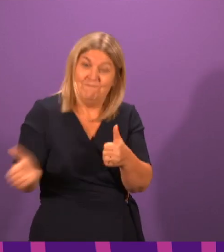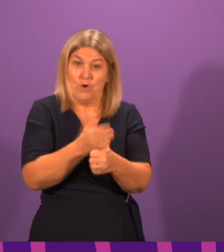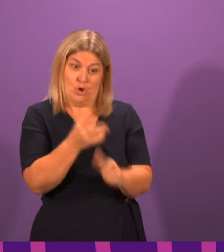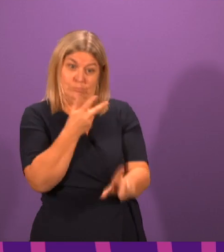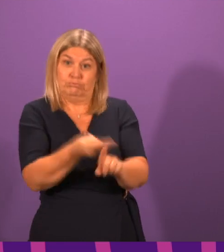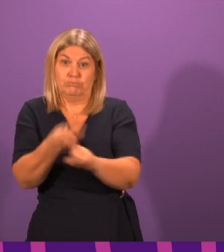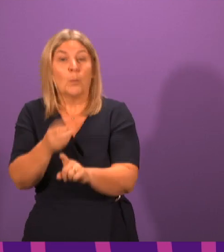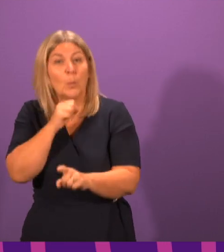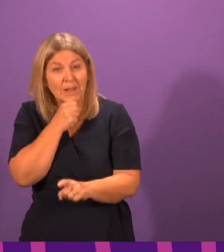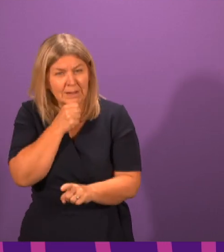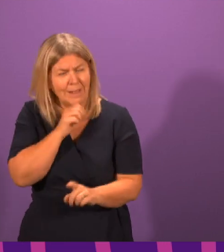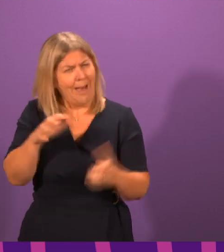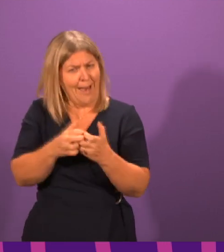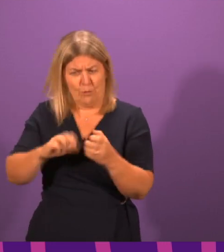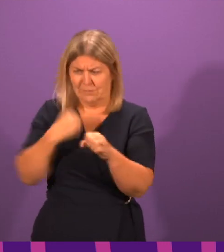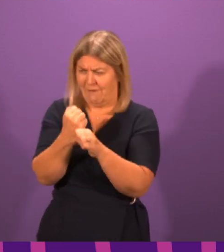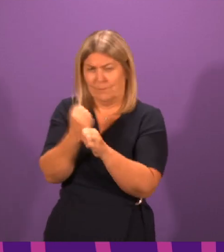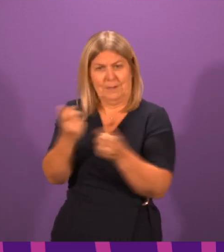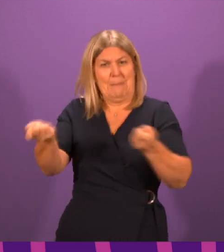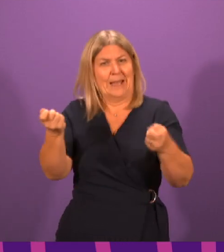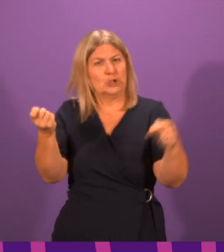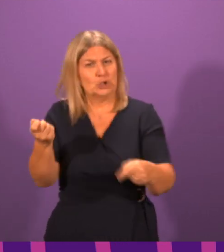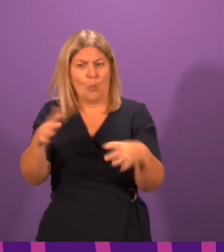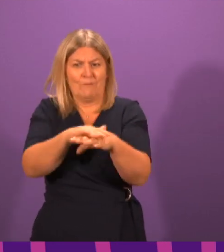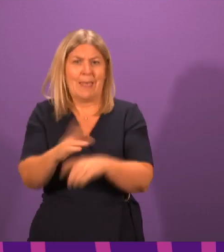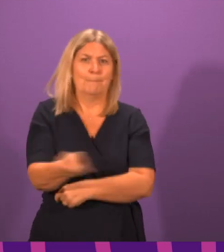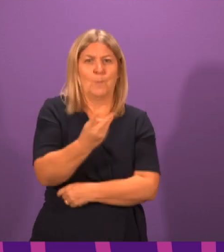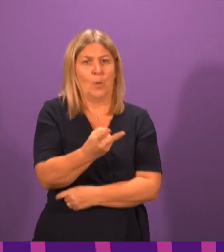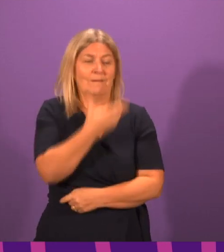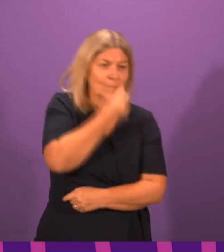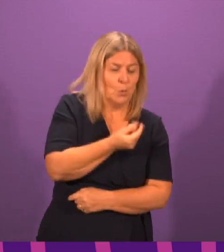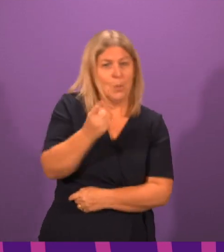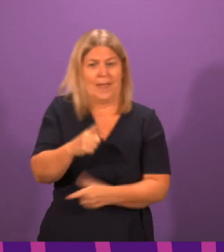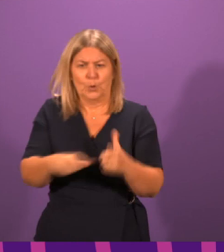Government intend to manage any overlap between those two distribution programmes?